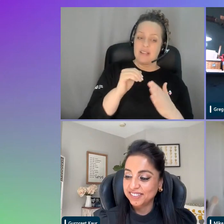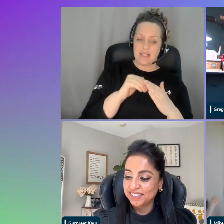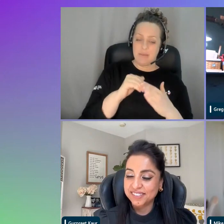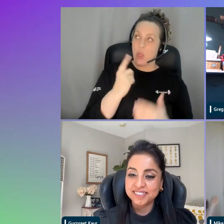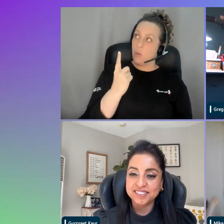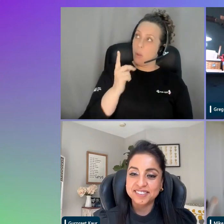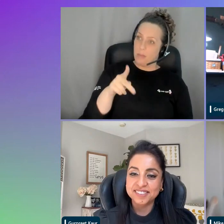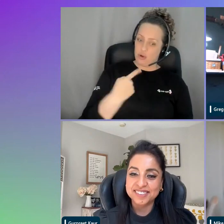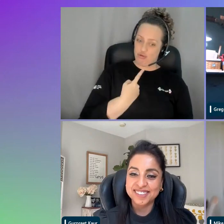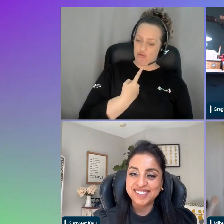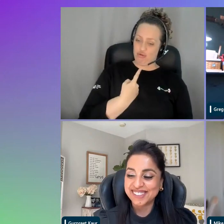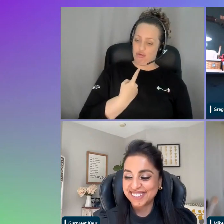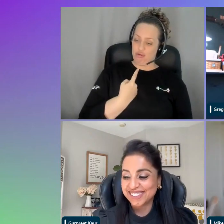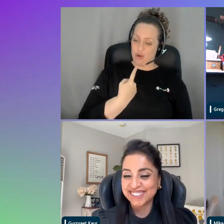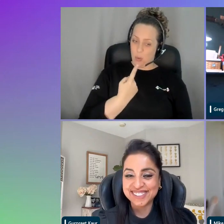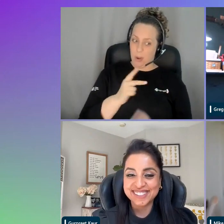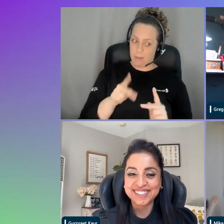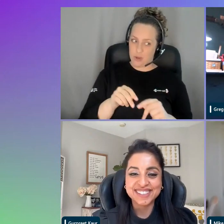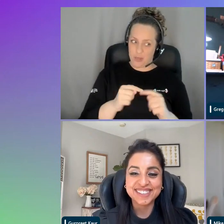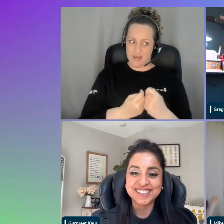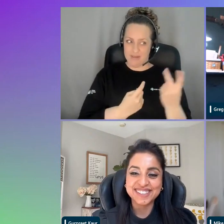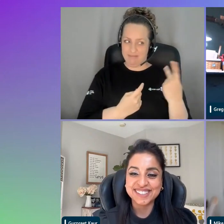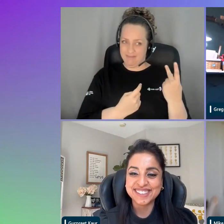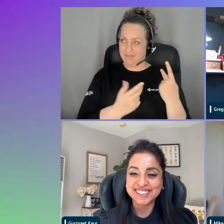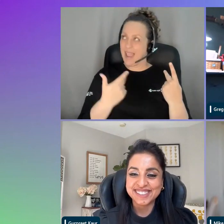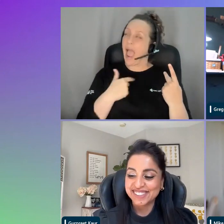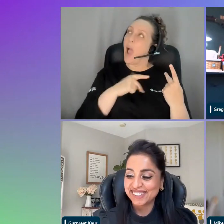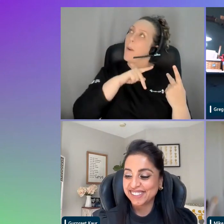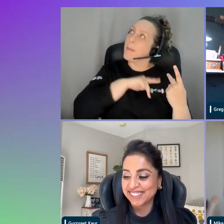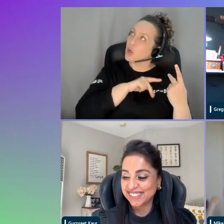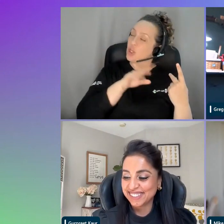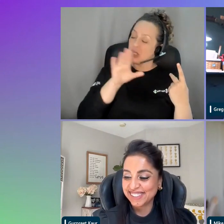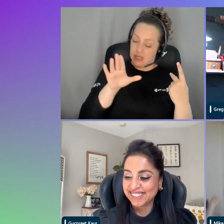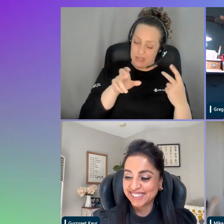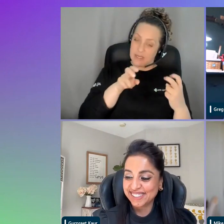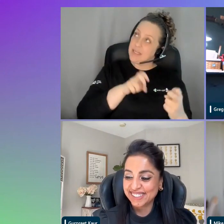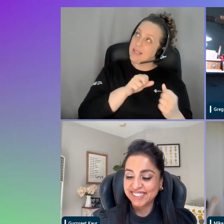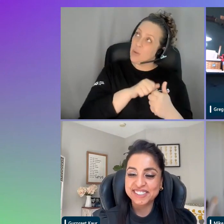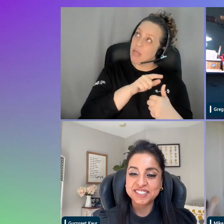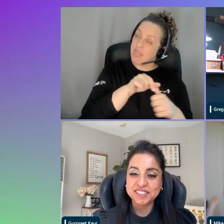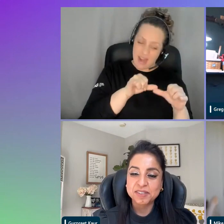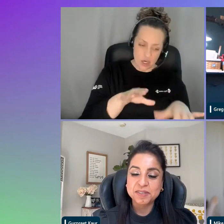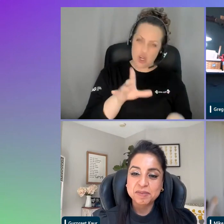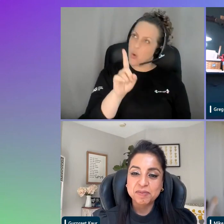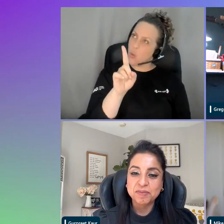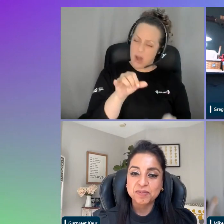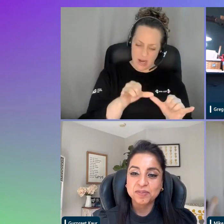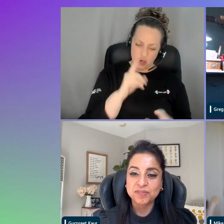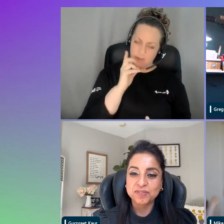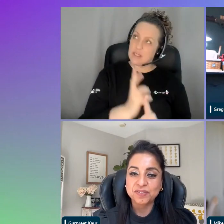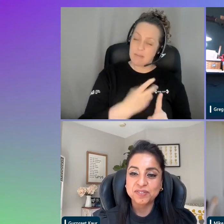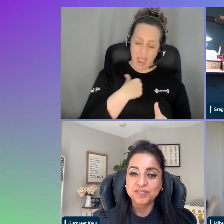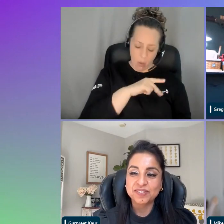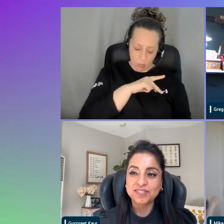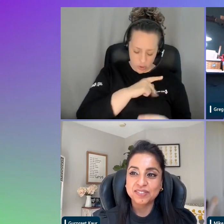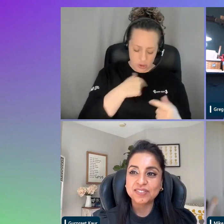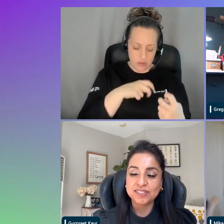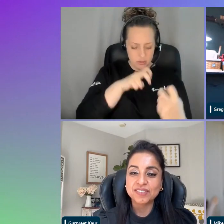accessibility, the one person. Right. And we had one person on our team. I said, I will personally sit with that engineer. You give me one engineer for six months. I will